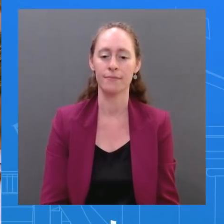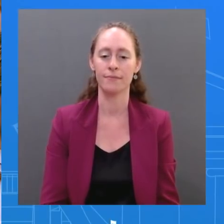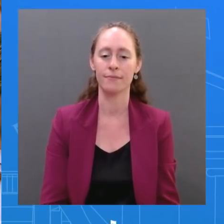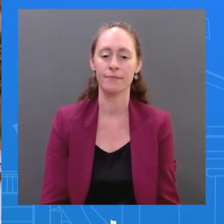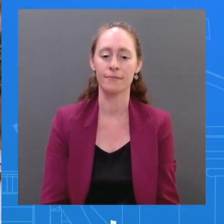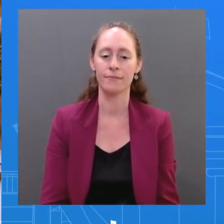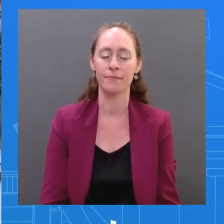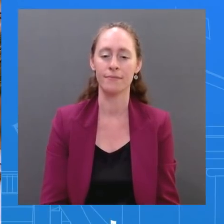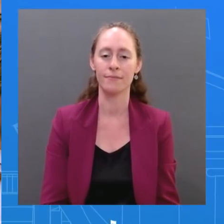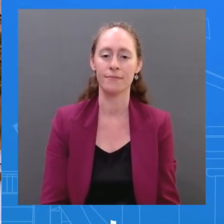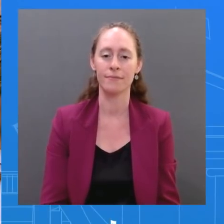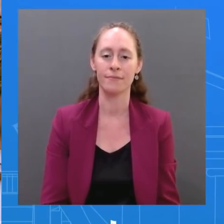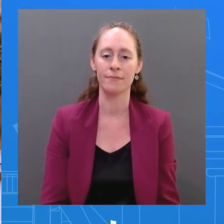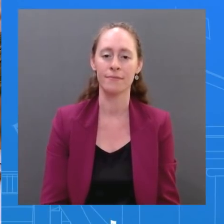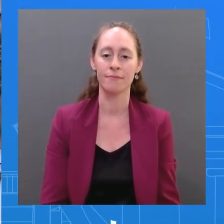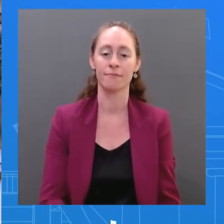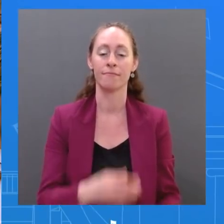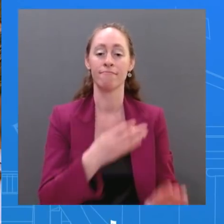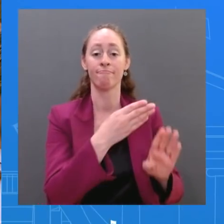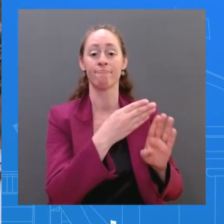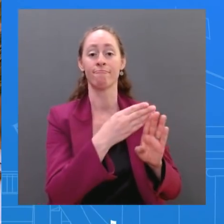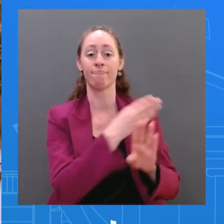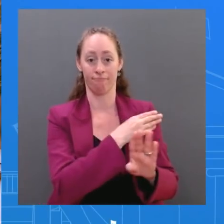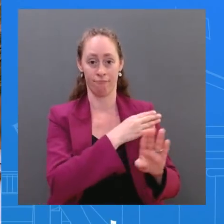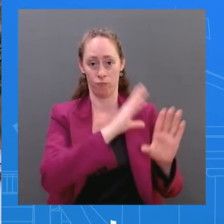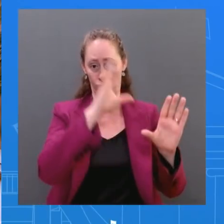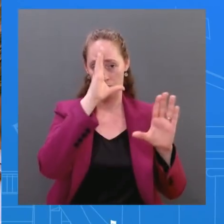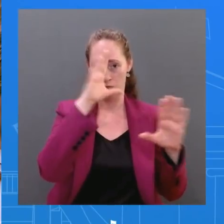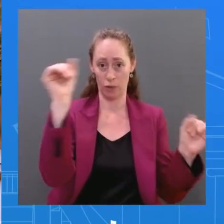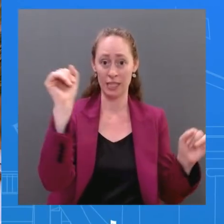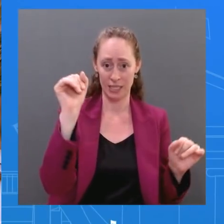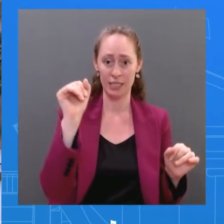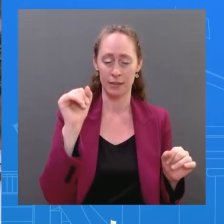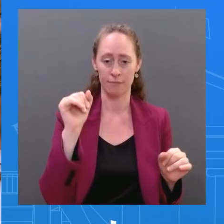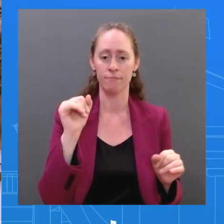he said that he was going to do a bigger ceremony later. Is that still in the books?